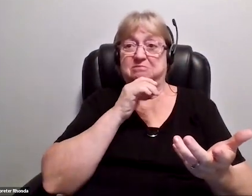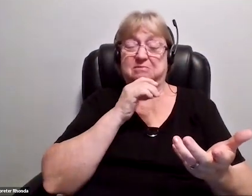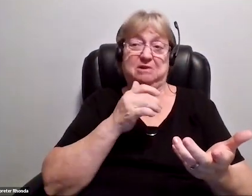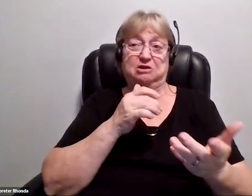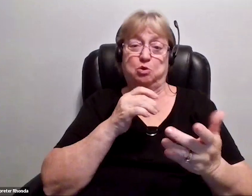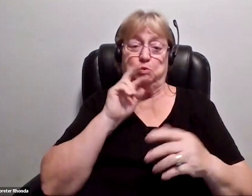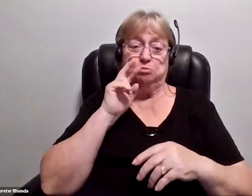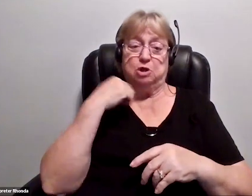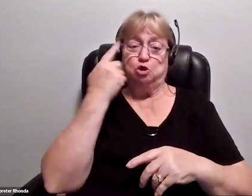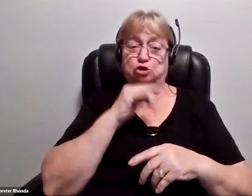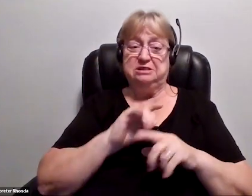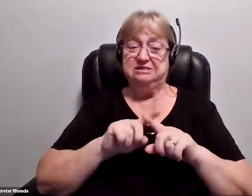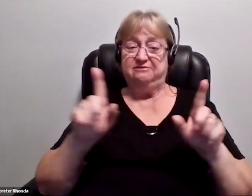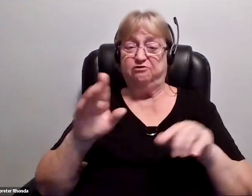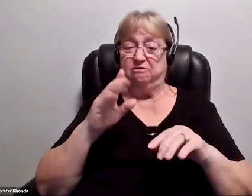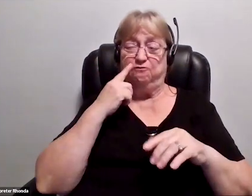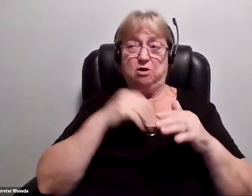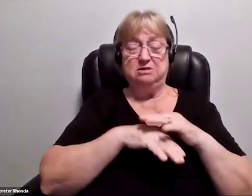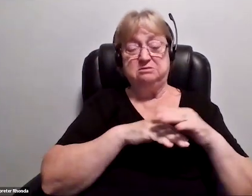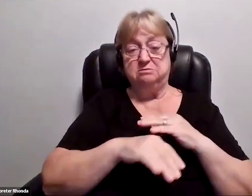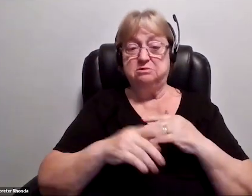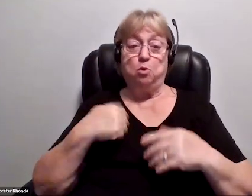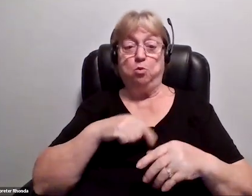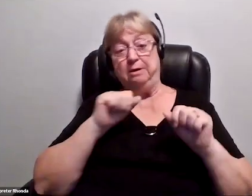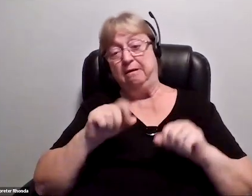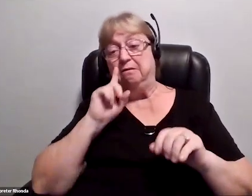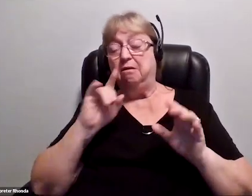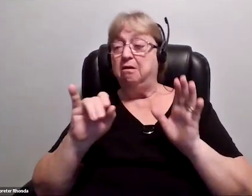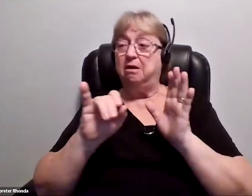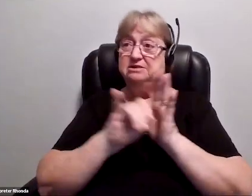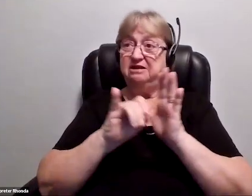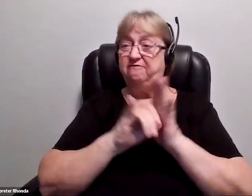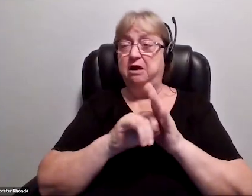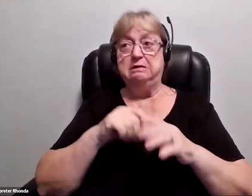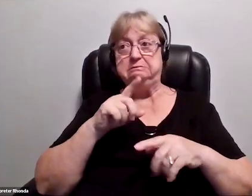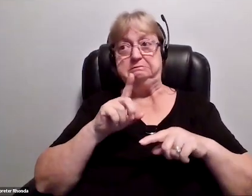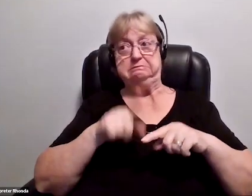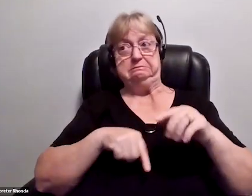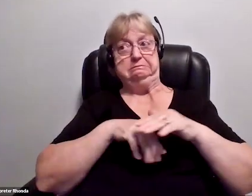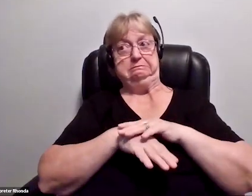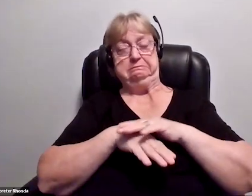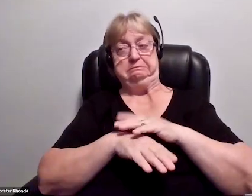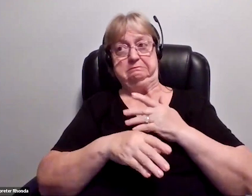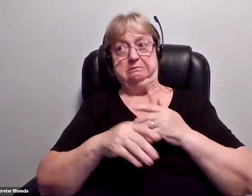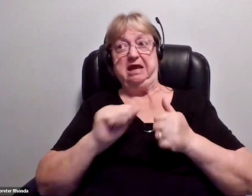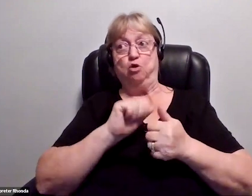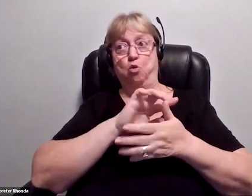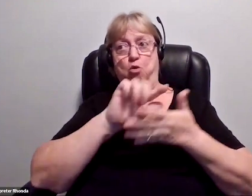We can identify inaccessibility in all these dimensions, such as instrumental barriers, communication,